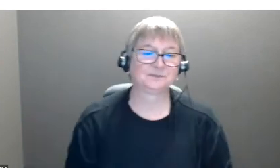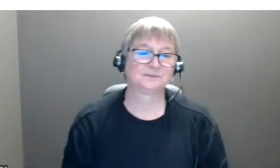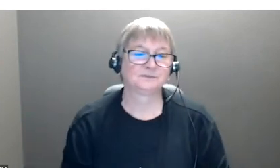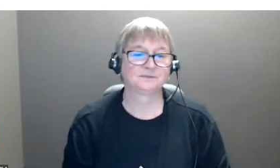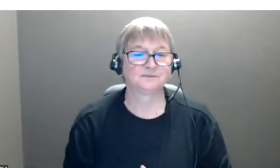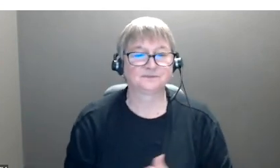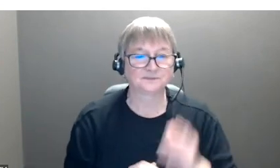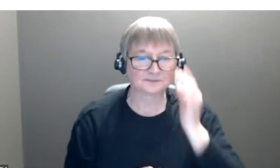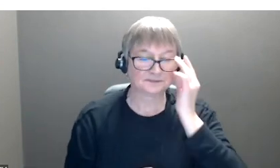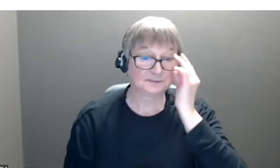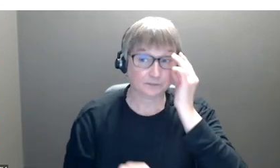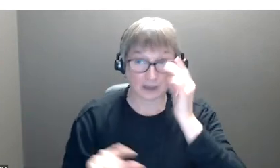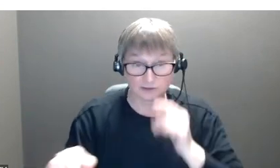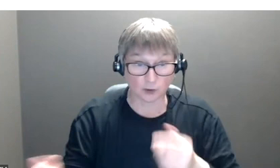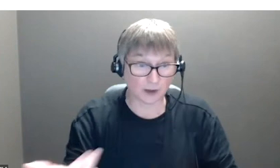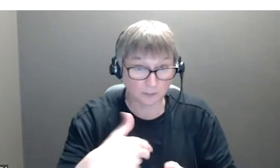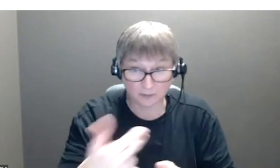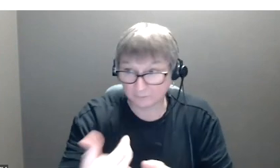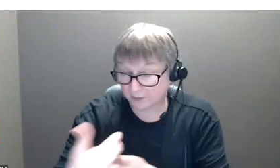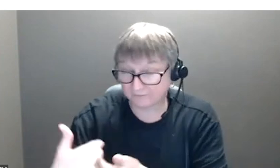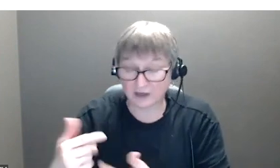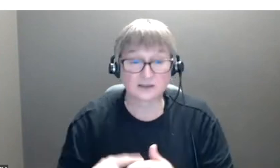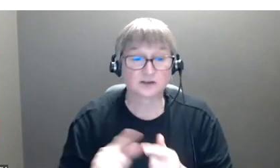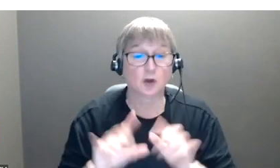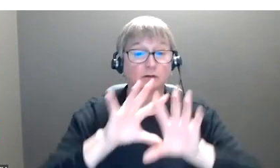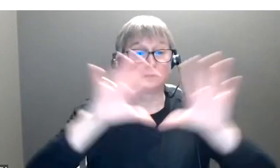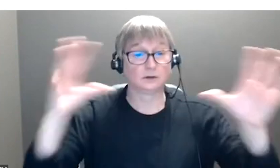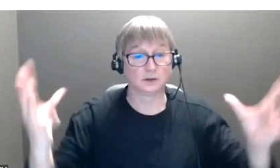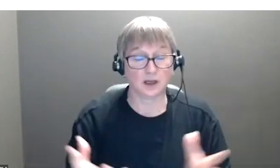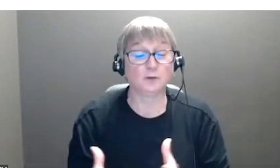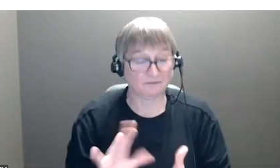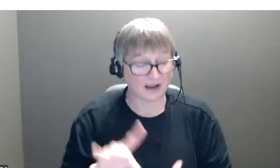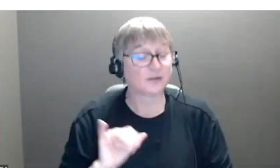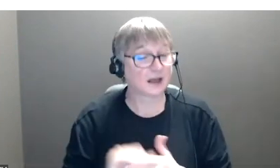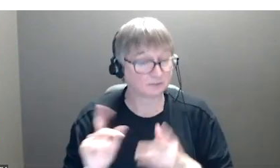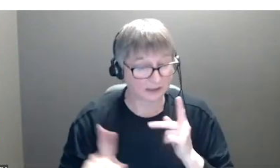indicates participants gained development of transferable workplace and essential skills and